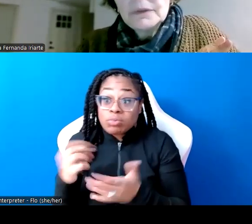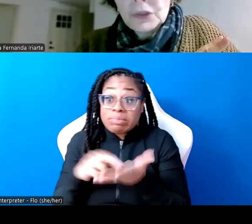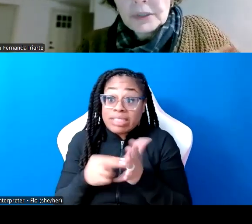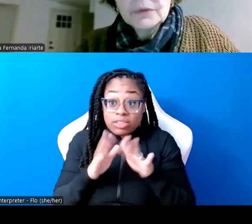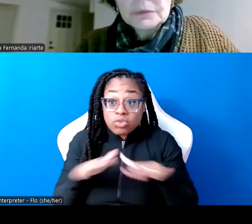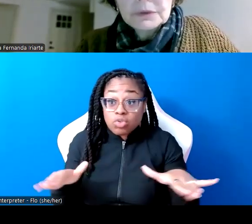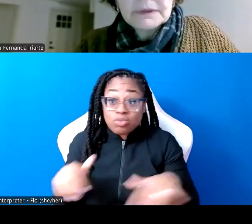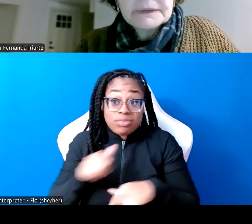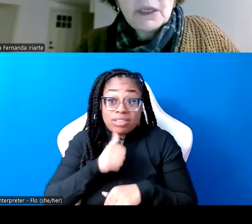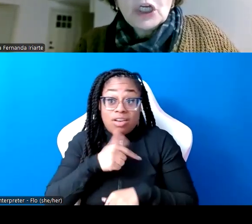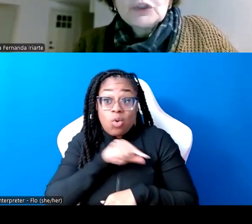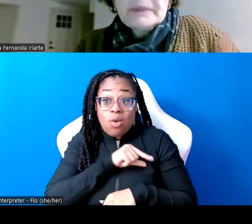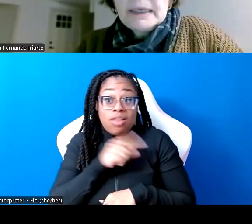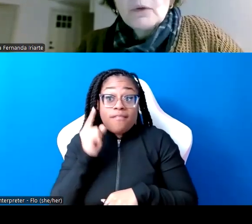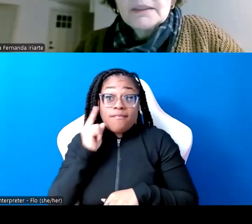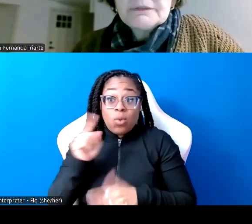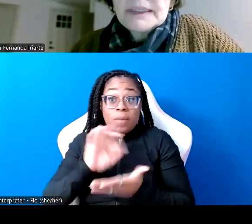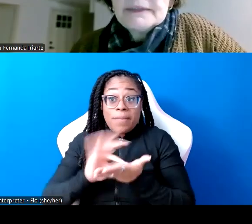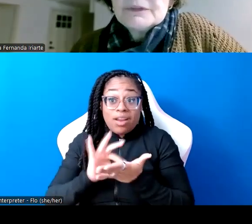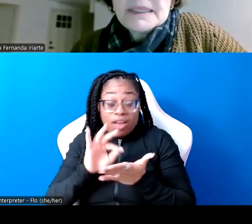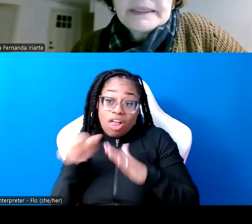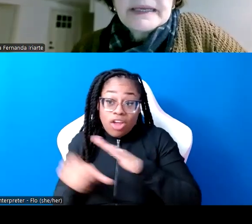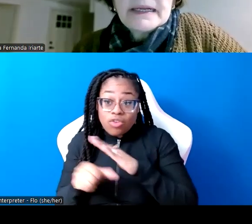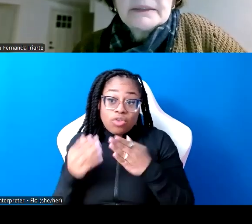the general rules, who may qualify for medical